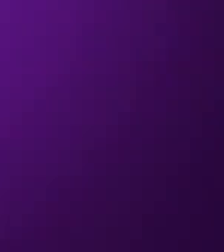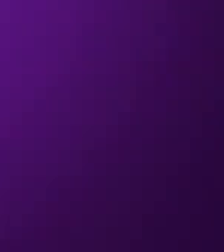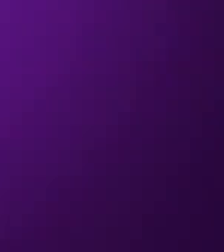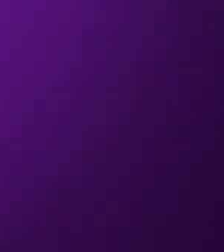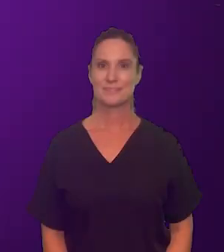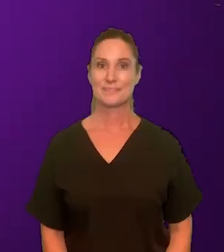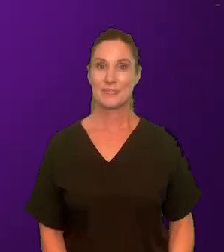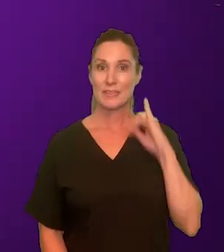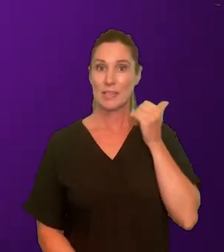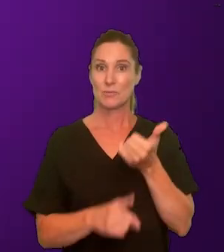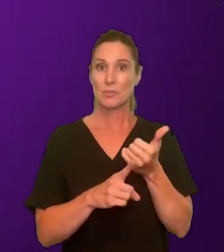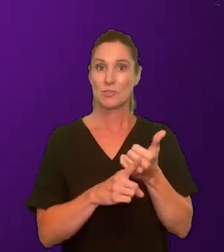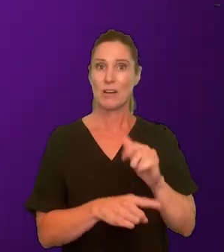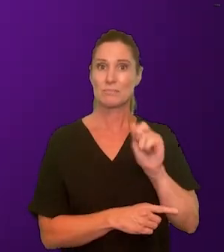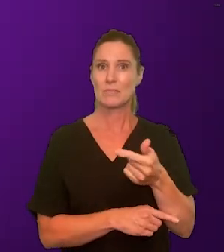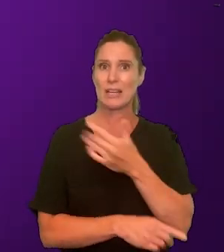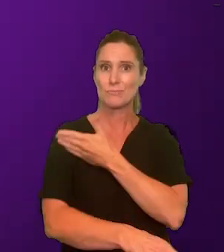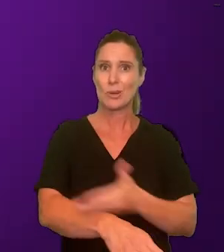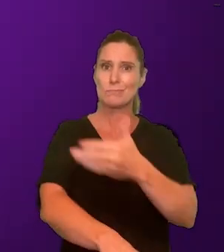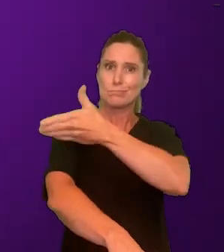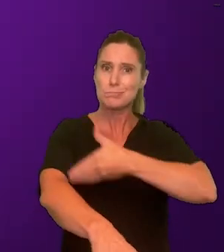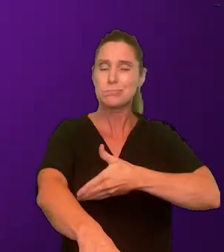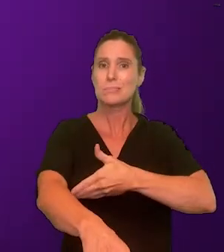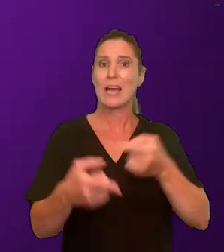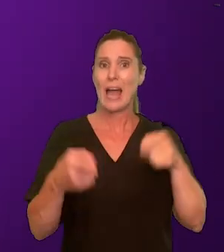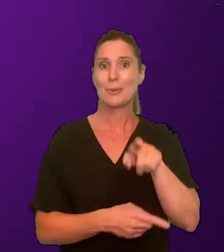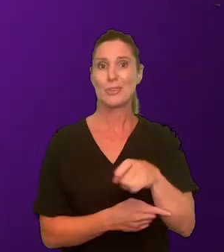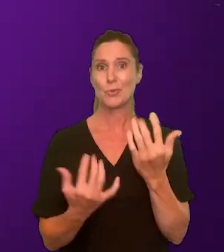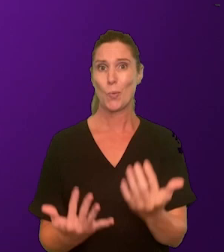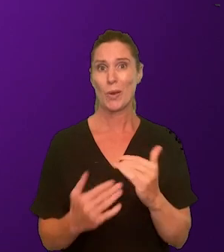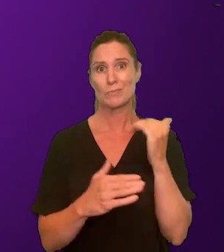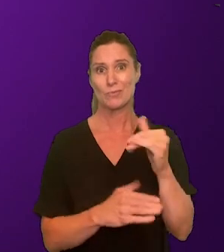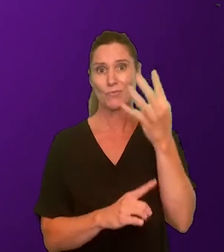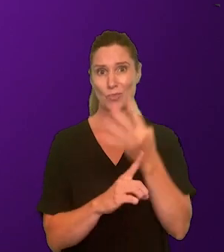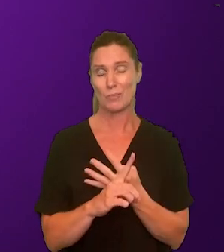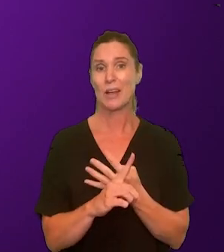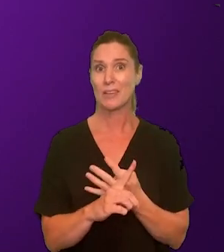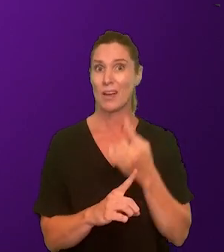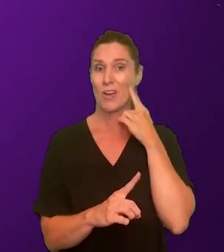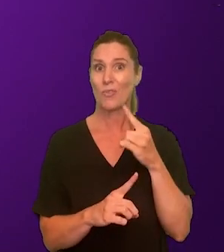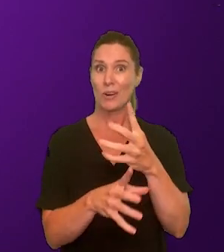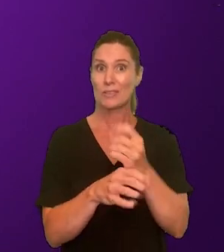If you were to get a leg or an arm amputated, you'd need to wait over four months to get access to a prosthesis.